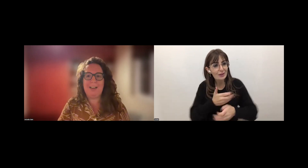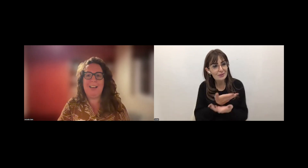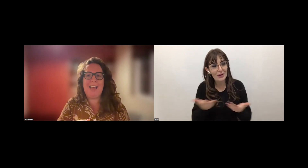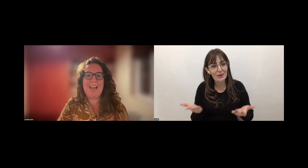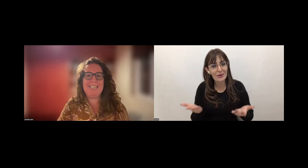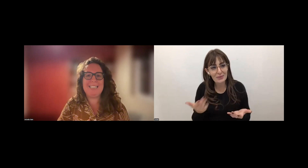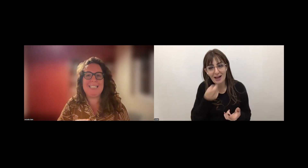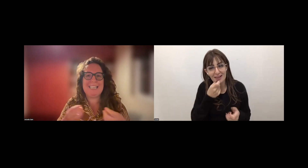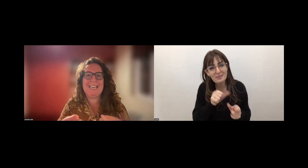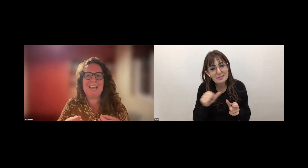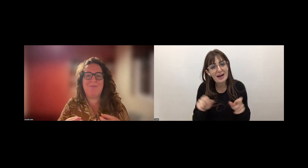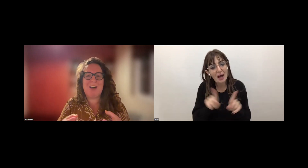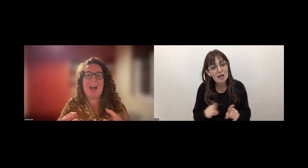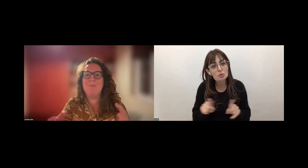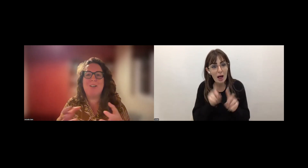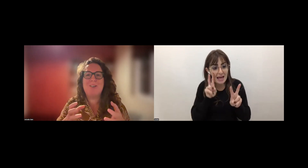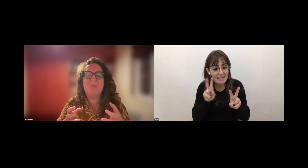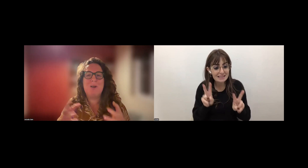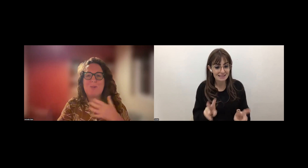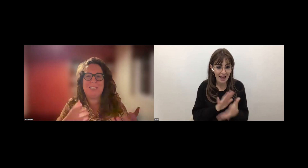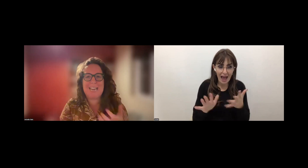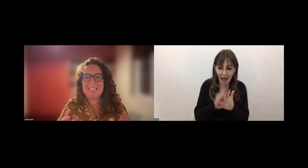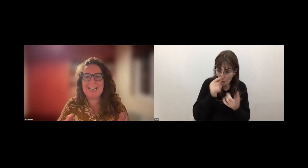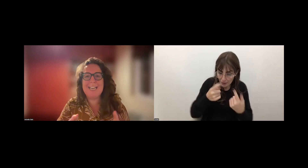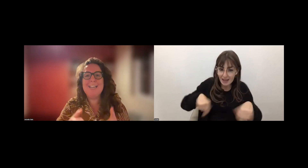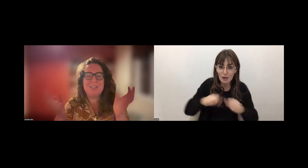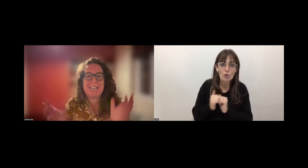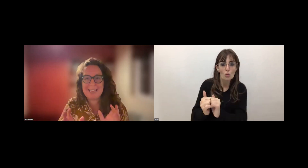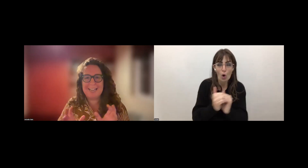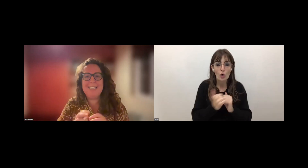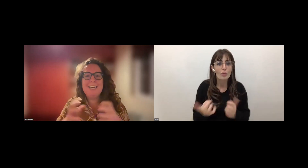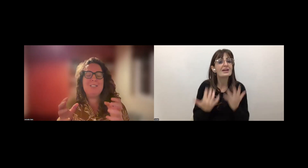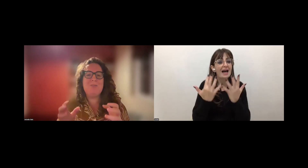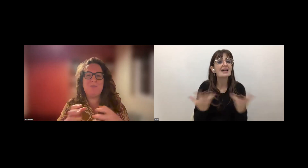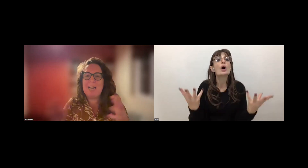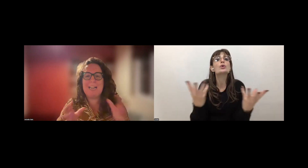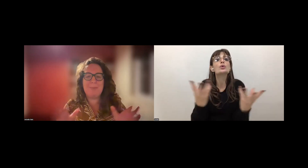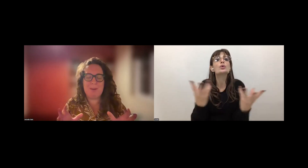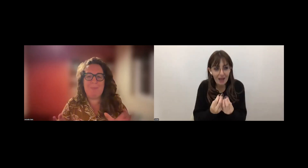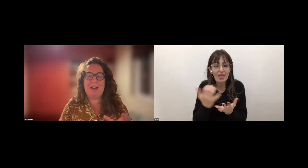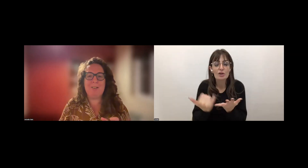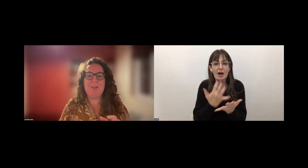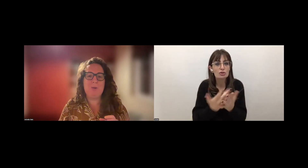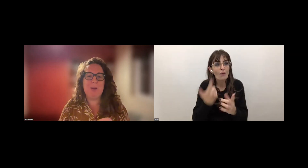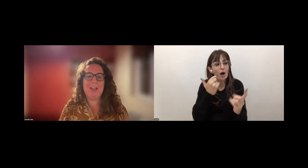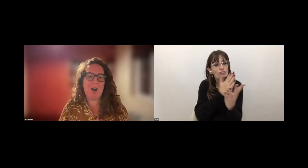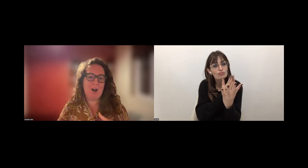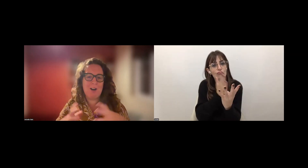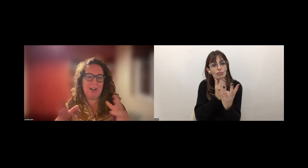better. And see how we could work with data to gather to find out a bit about who we are,